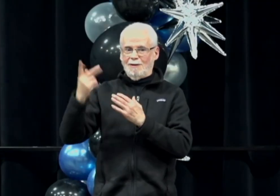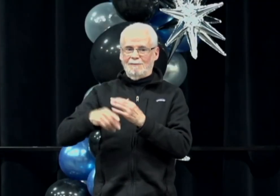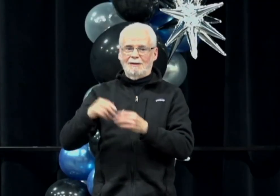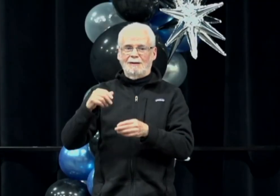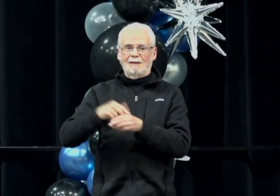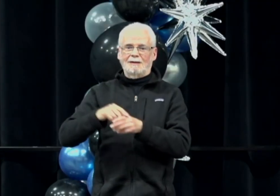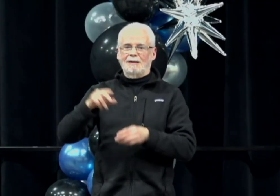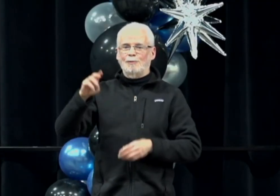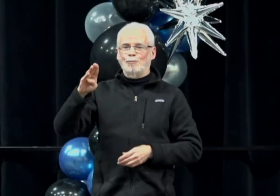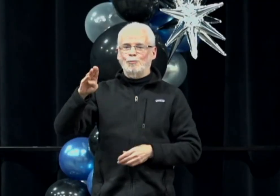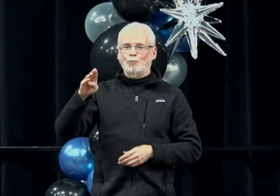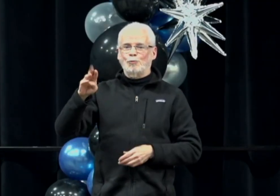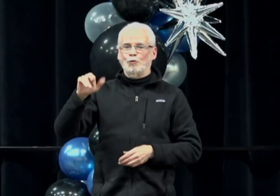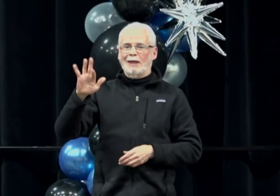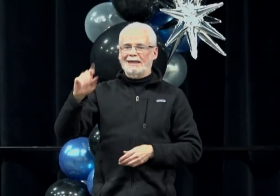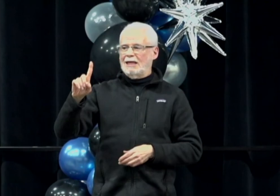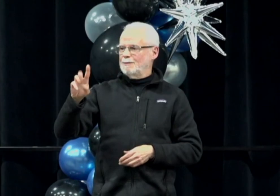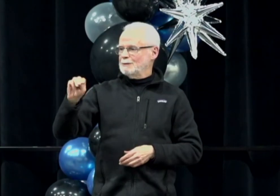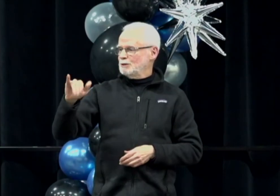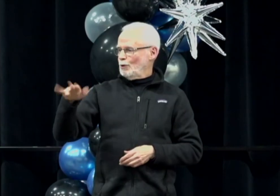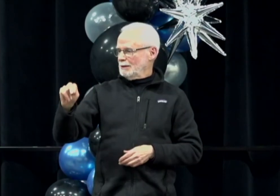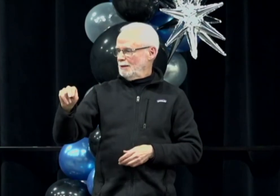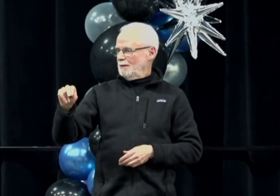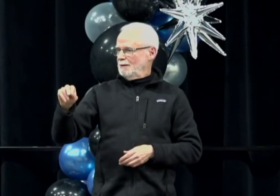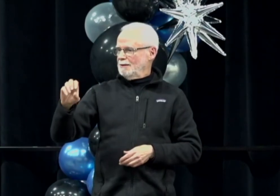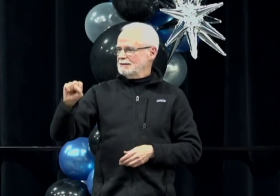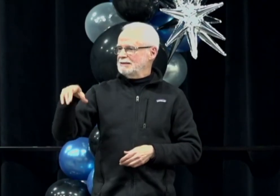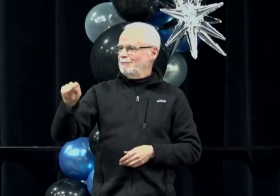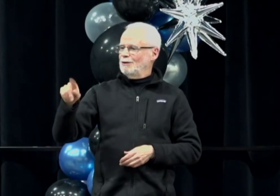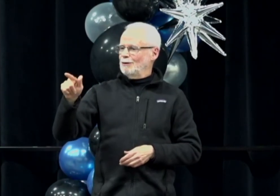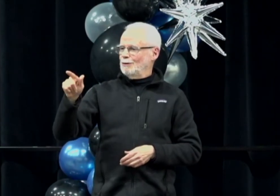involved on this committee. They met 12 times. Eventually, they established